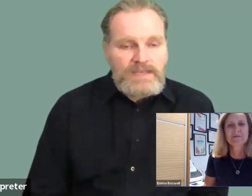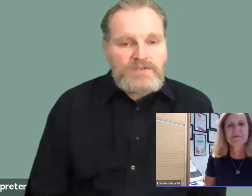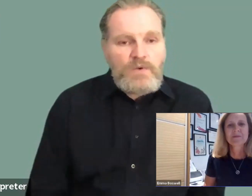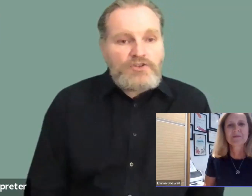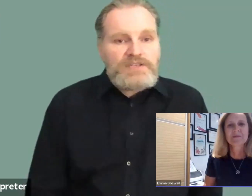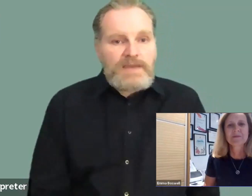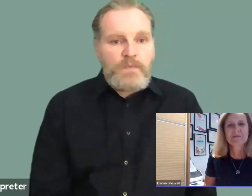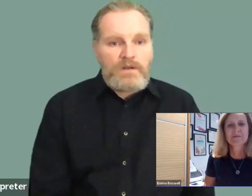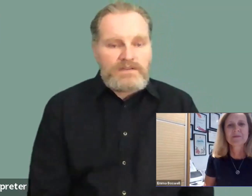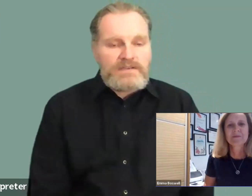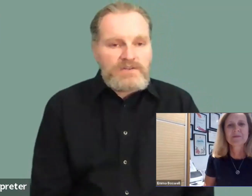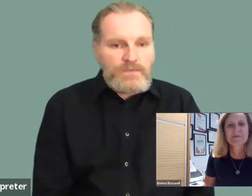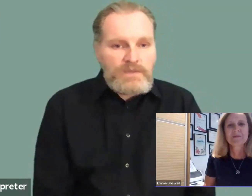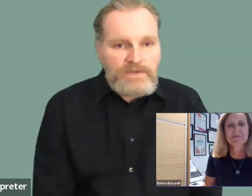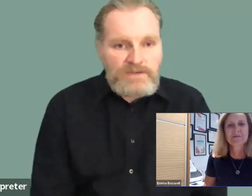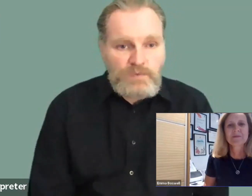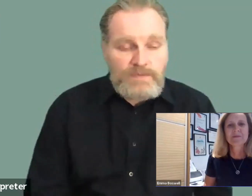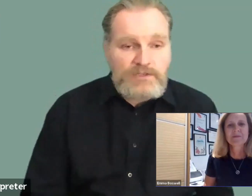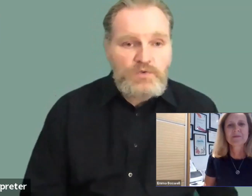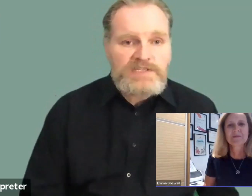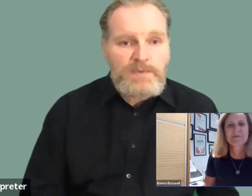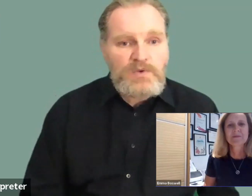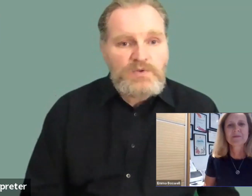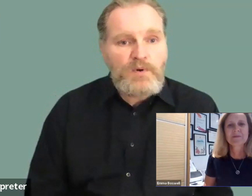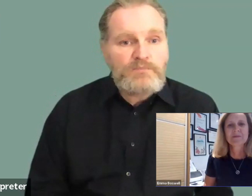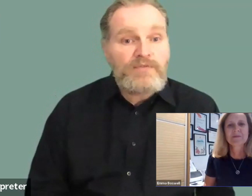Okay, so Usher type 1, I'll start off with the first one: that's usually somebody who's born